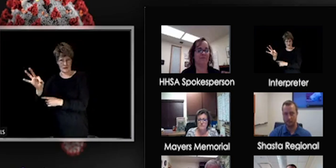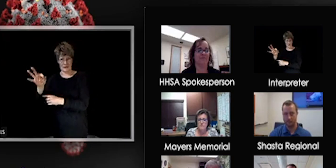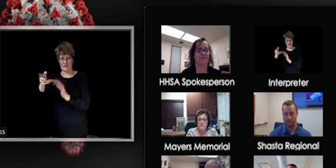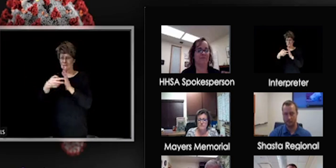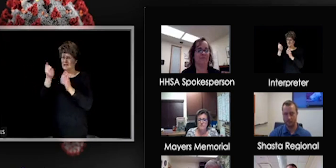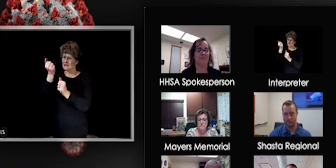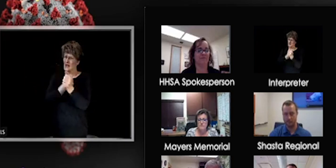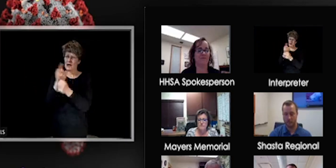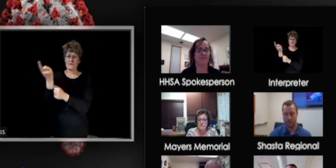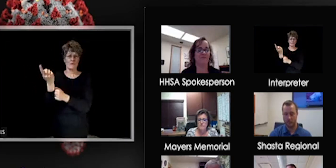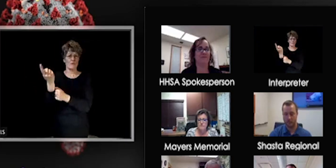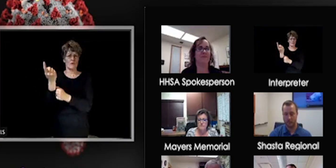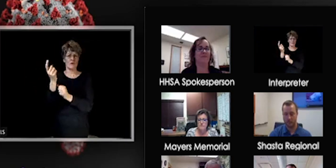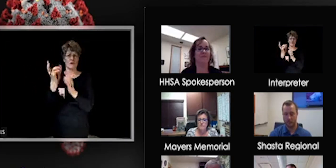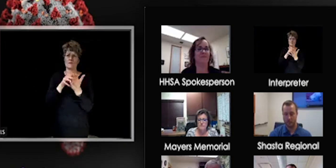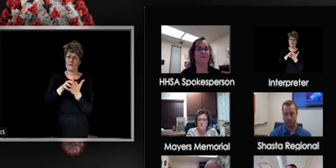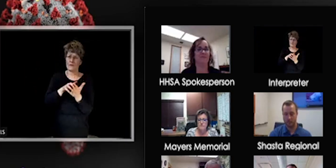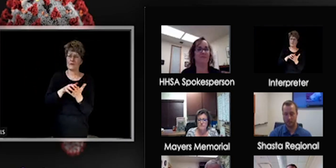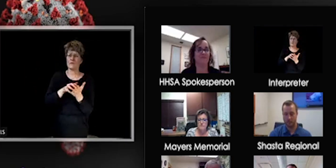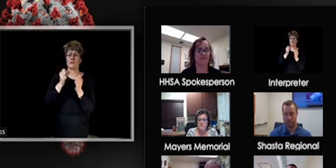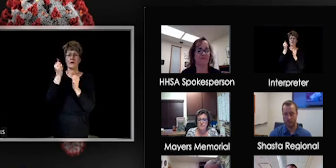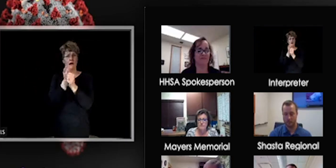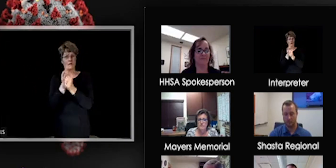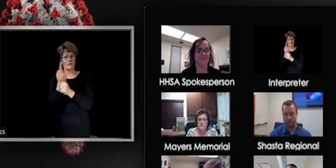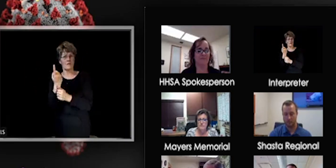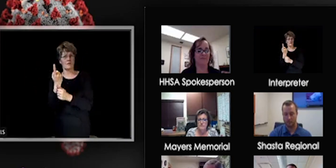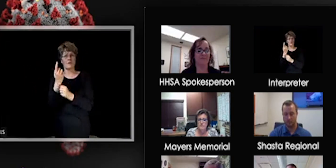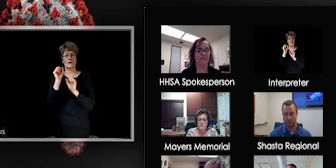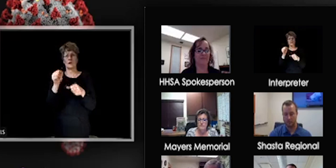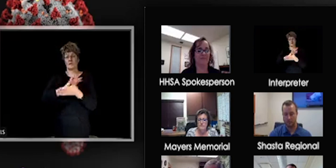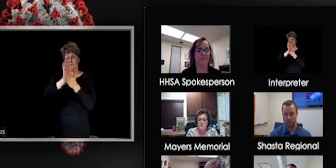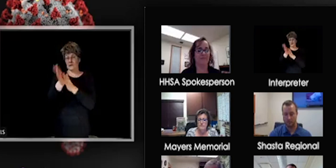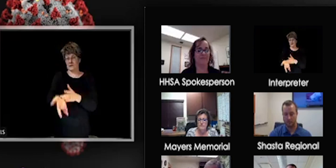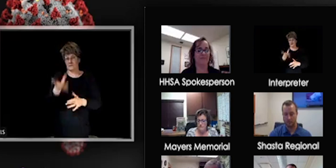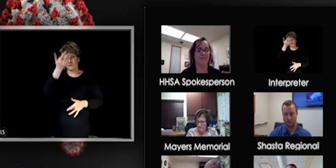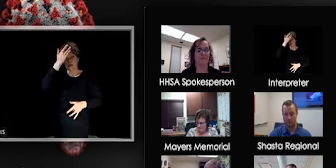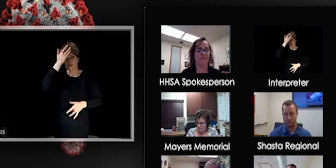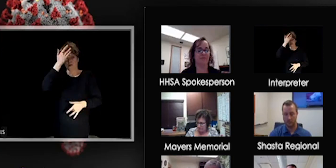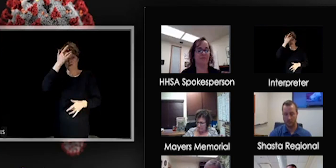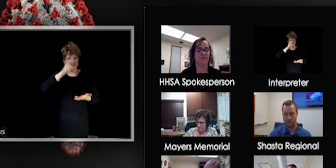know, especially because transmission can happen when a person doesn’t have any symptoms.